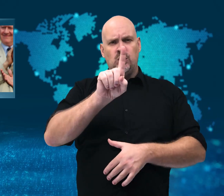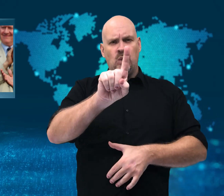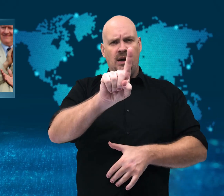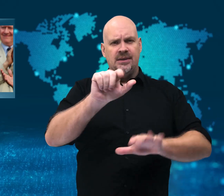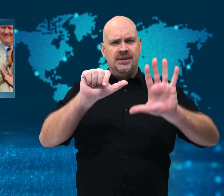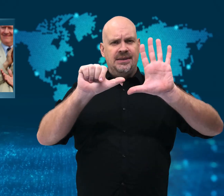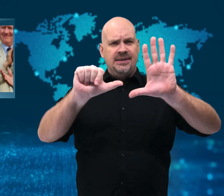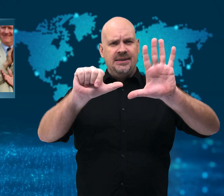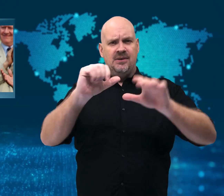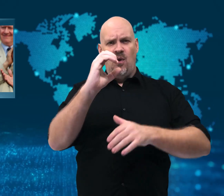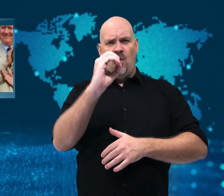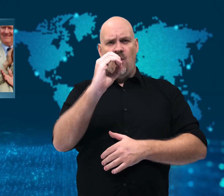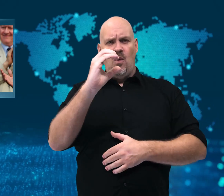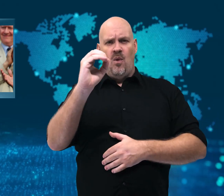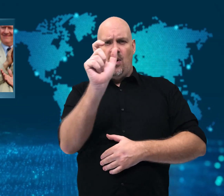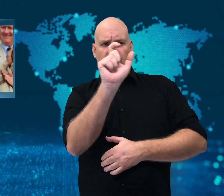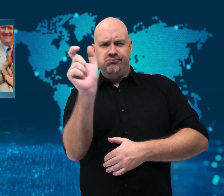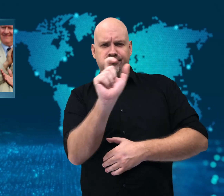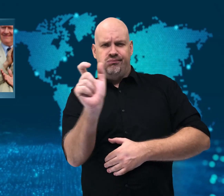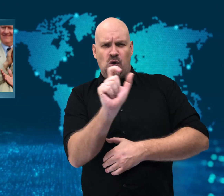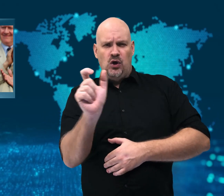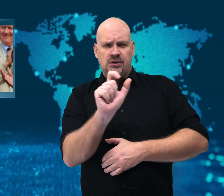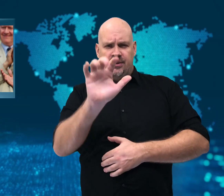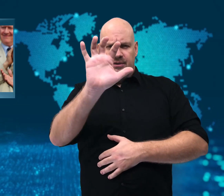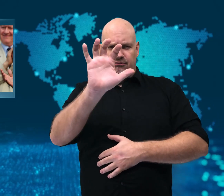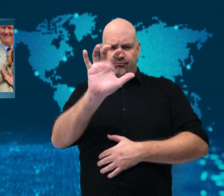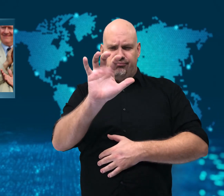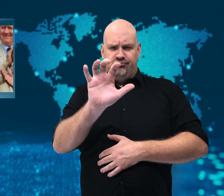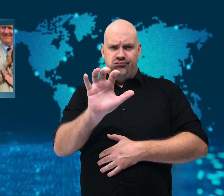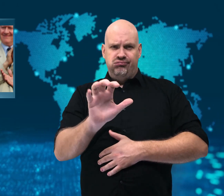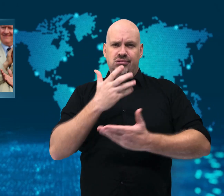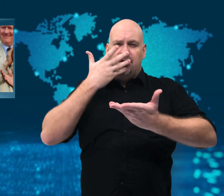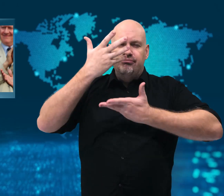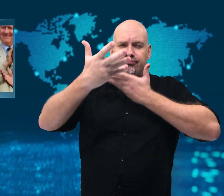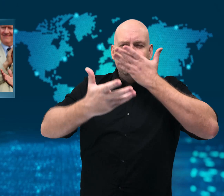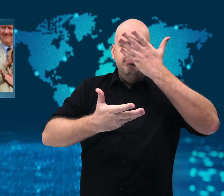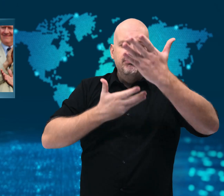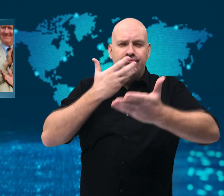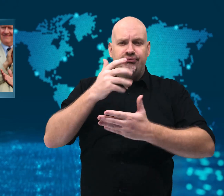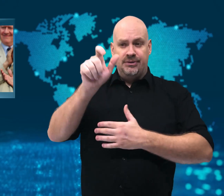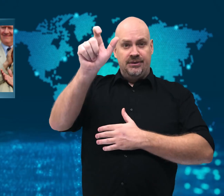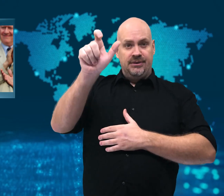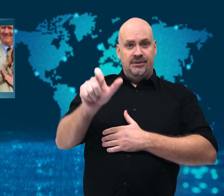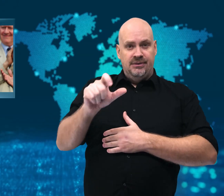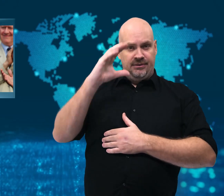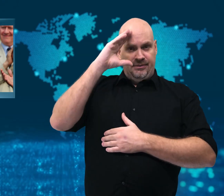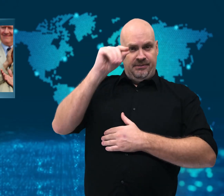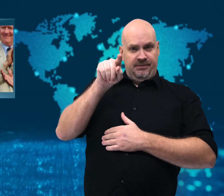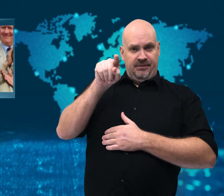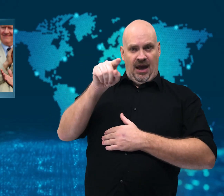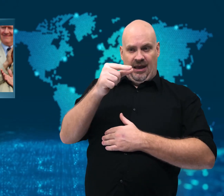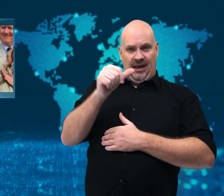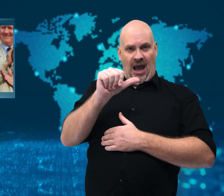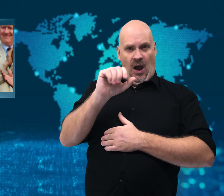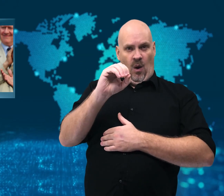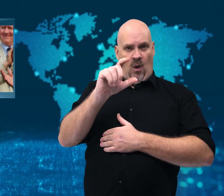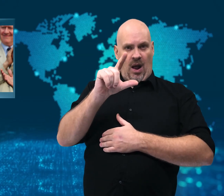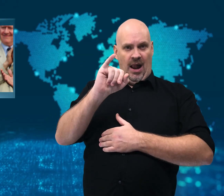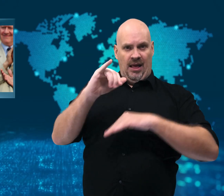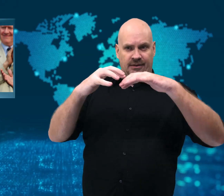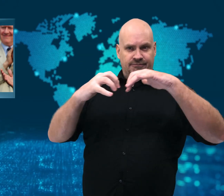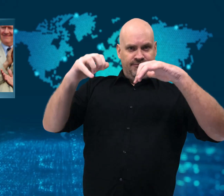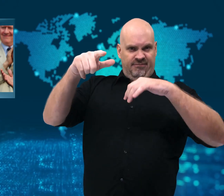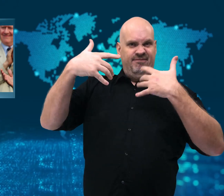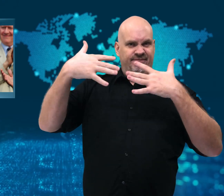allegations on her blog on the Chinese website, Weibo.